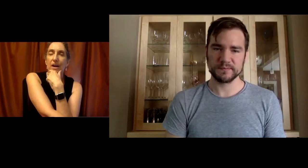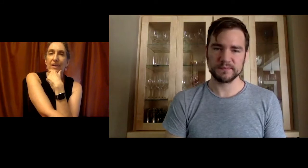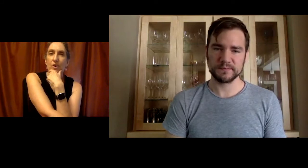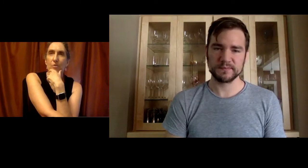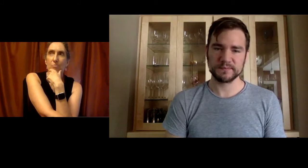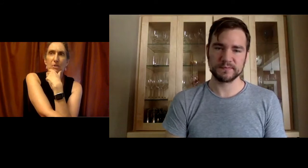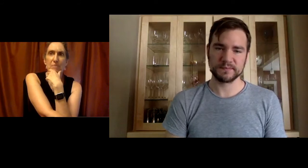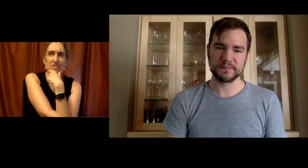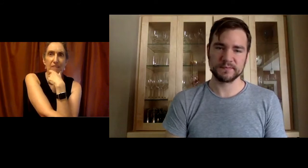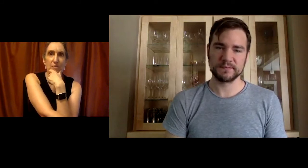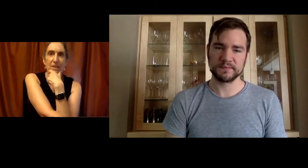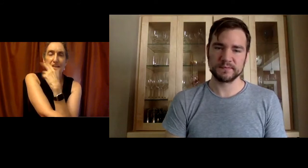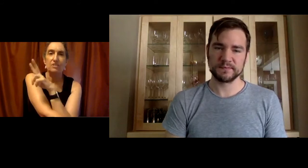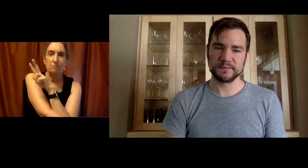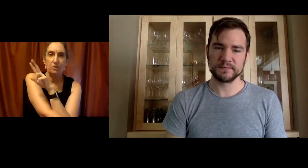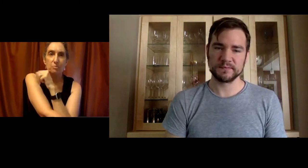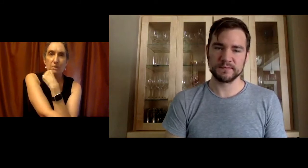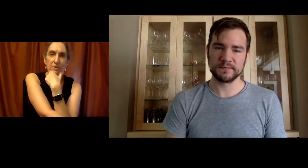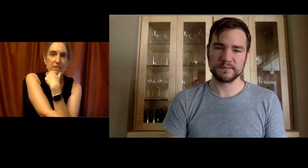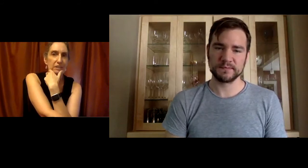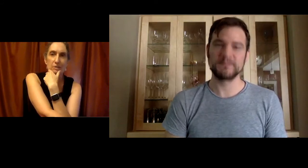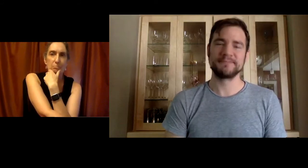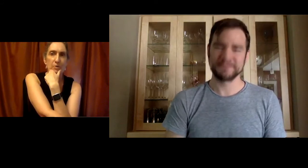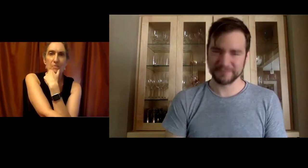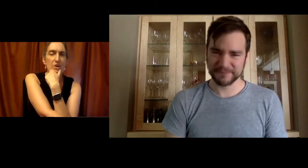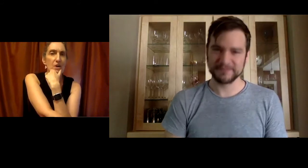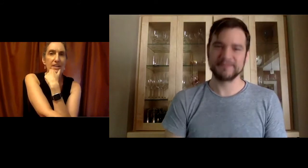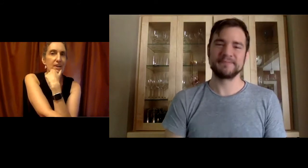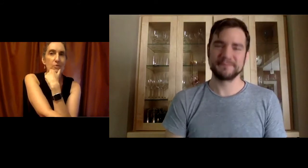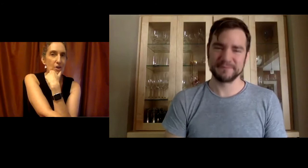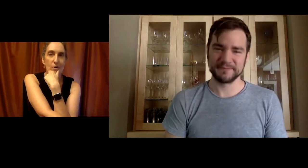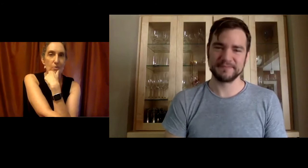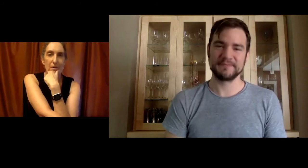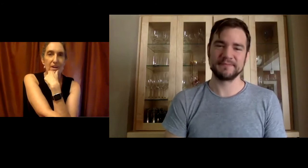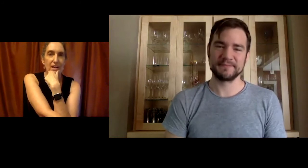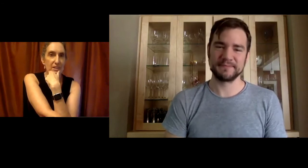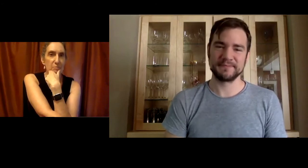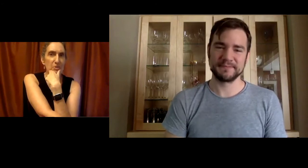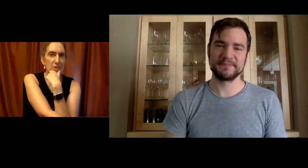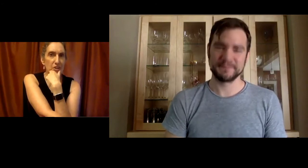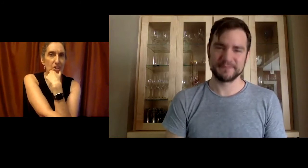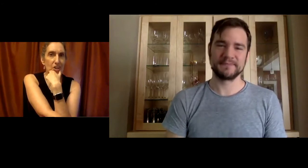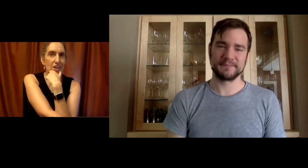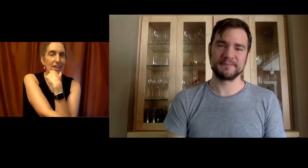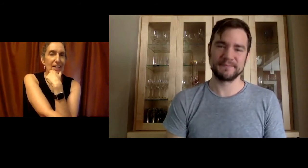I know pretty much everybody except for two people in the promo, I don't know. And they're both younger.